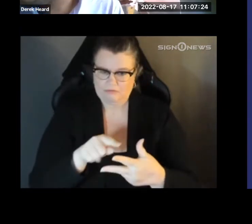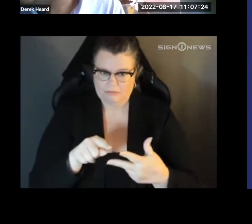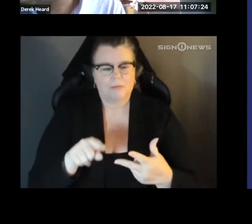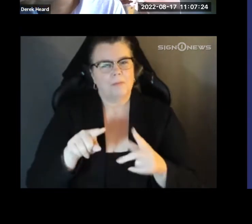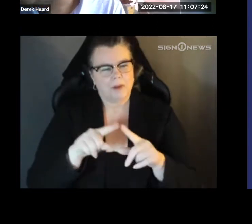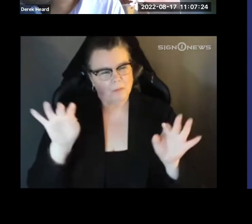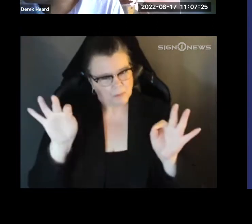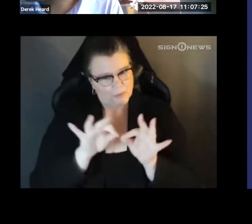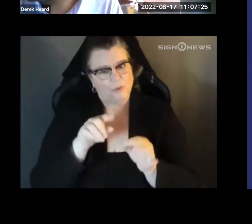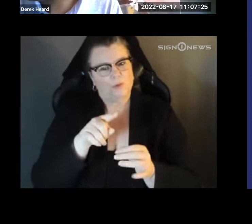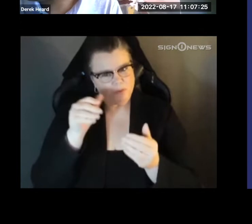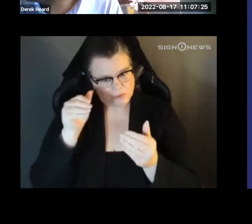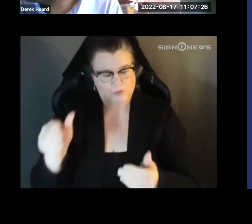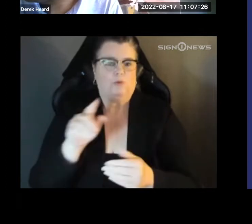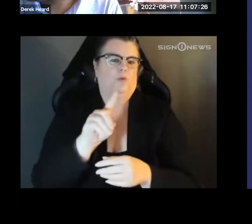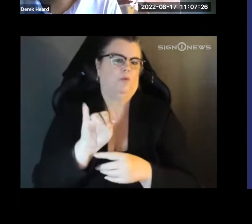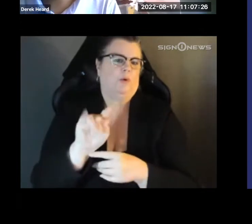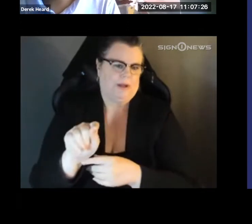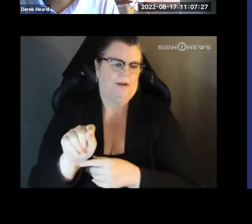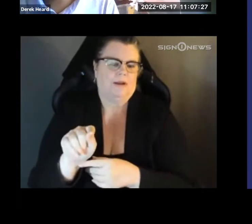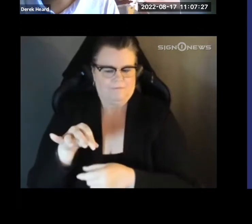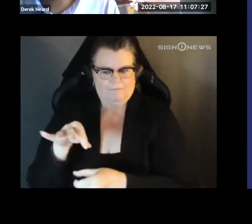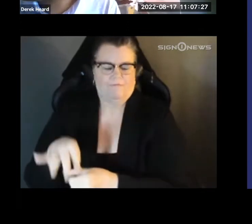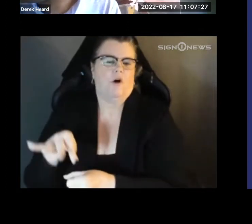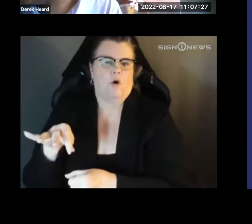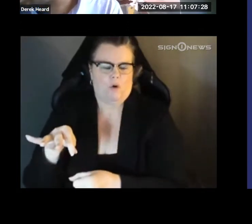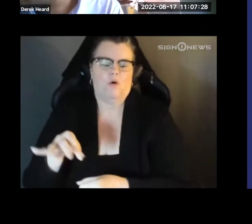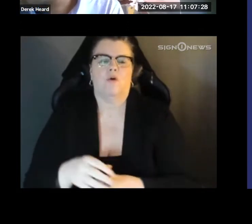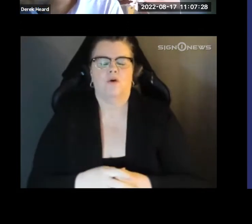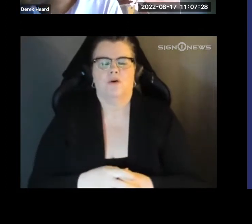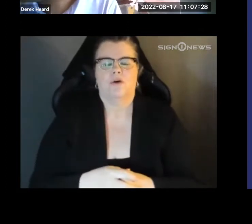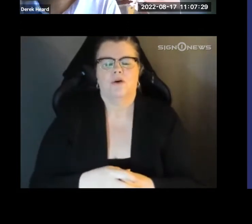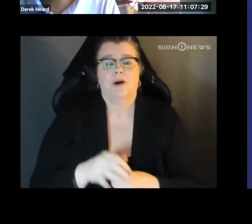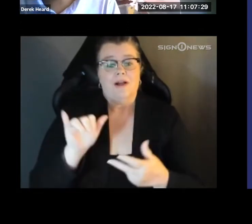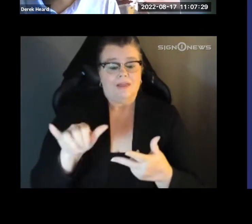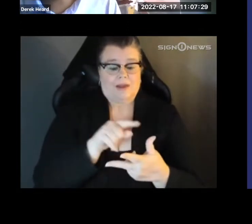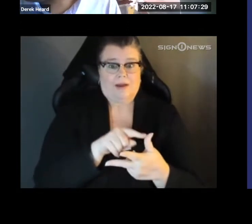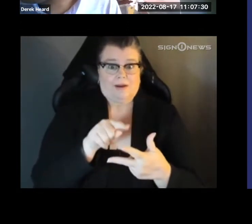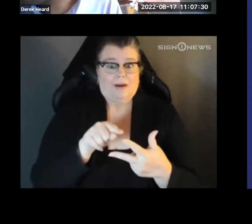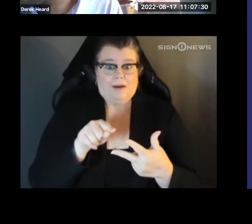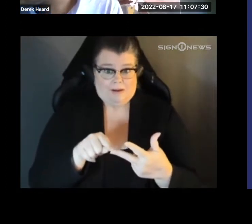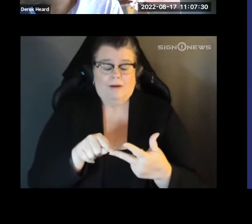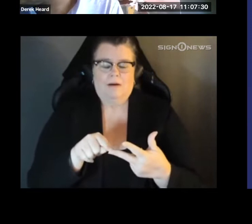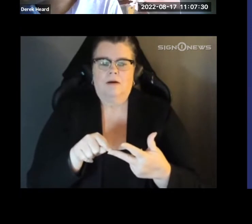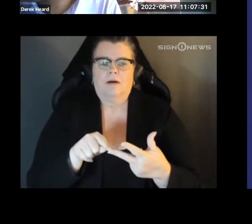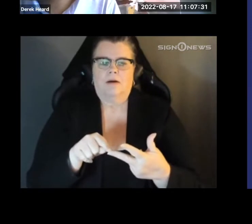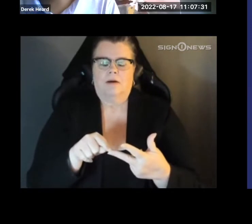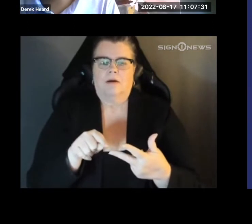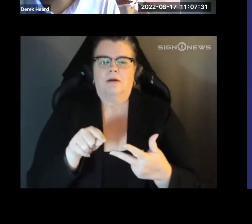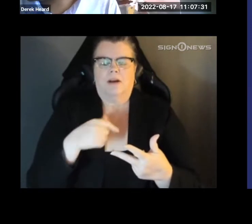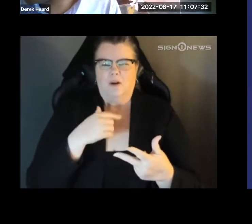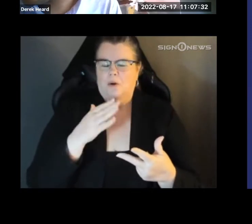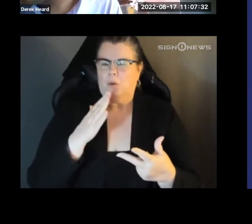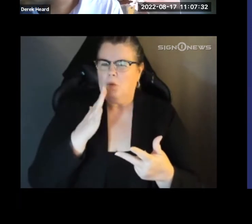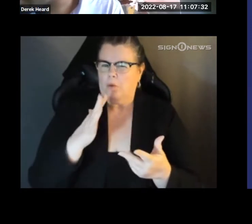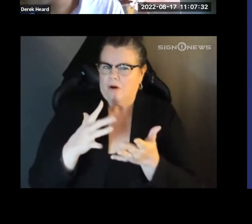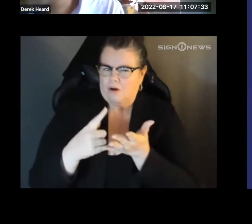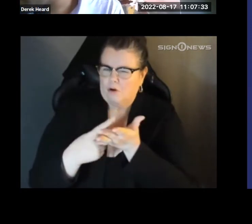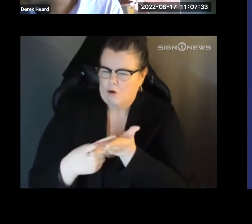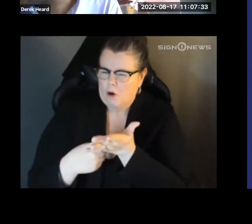we will talk more about each of these ways and what to do and at our next